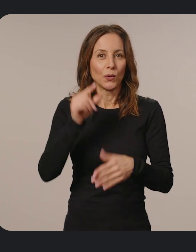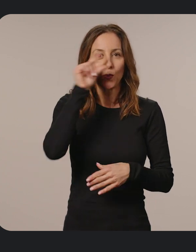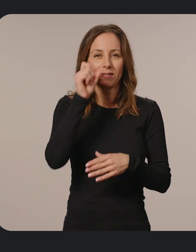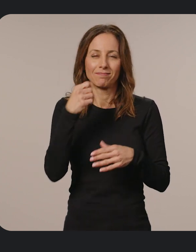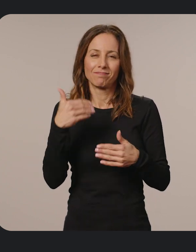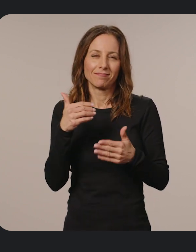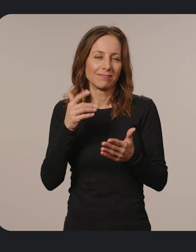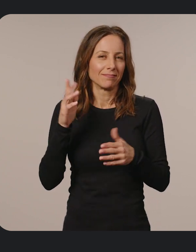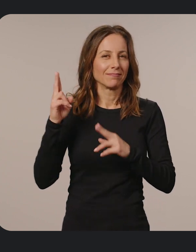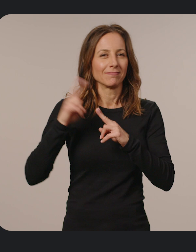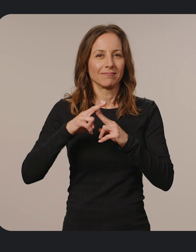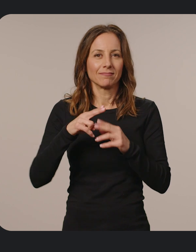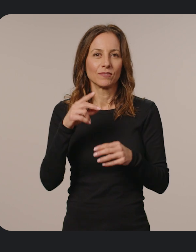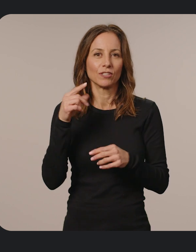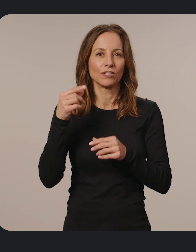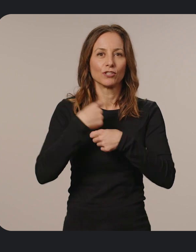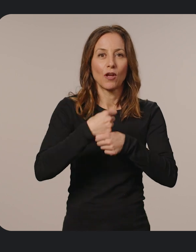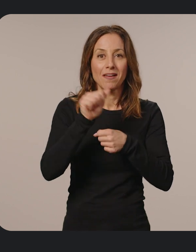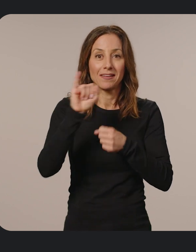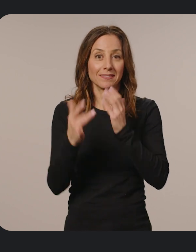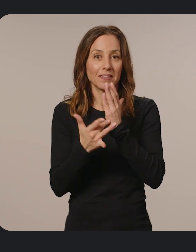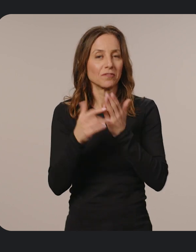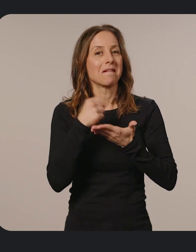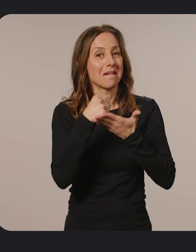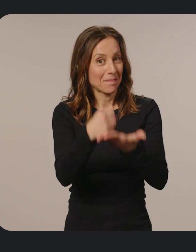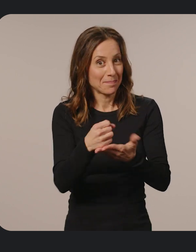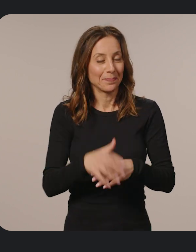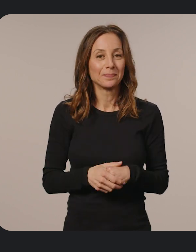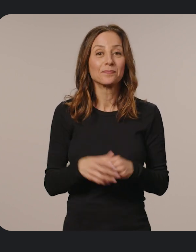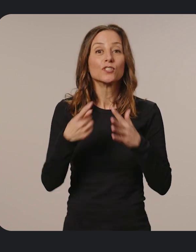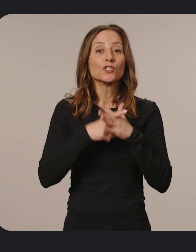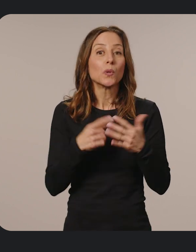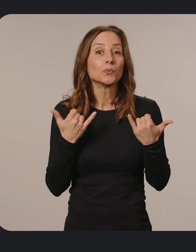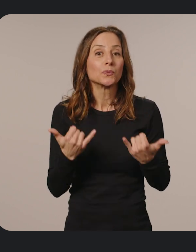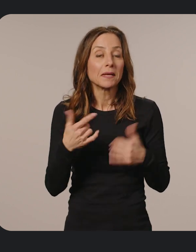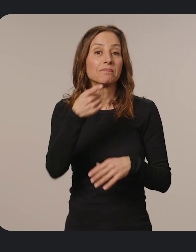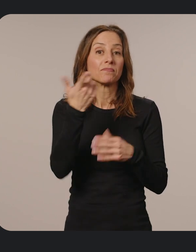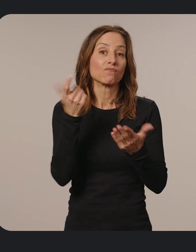So we're really excited to bring Google's cutting-edge generative AI technology to help you with this.